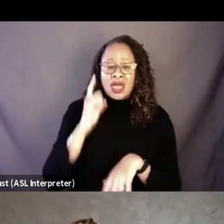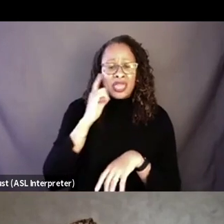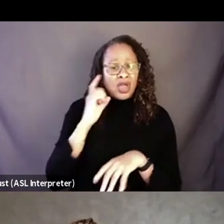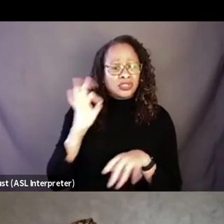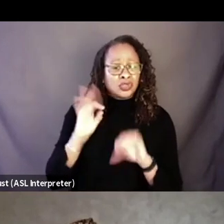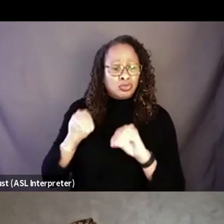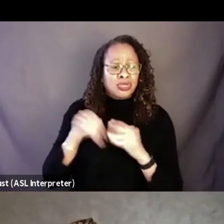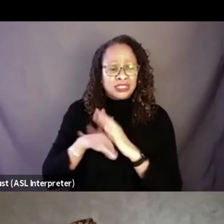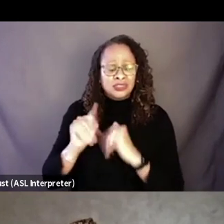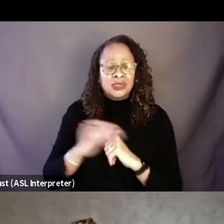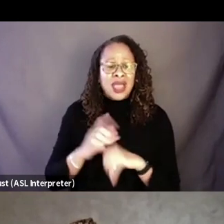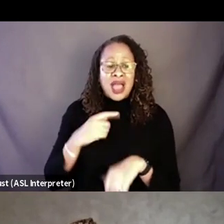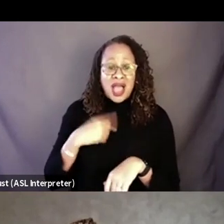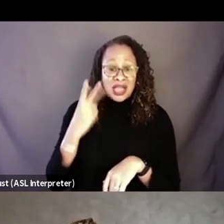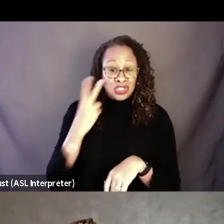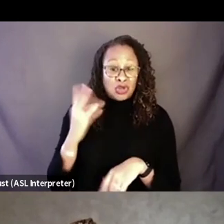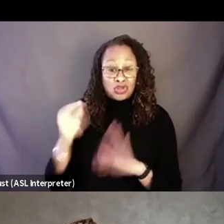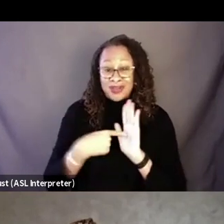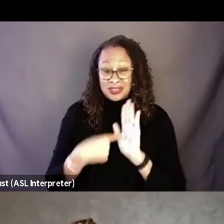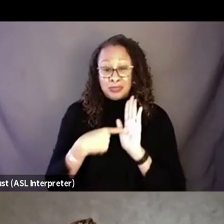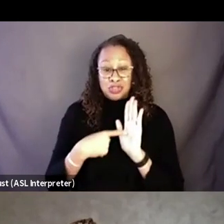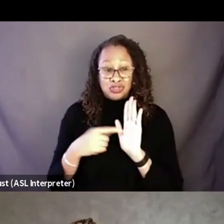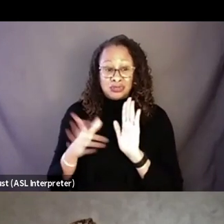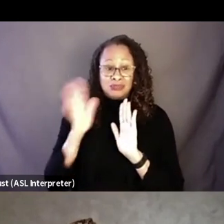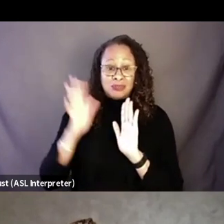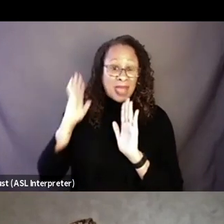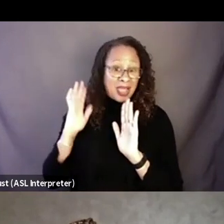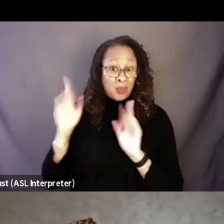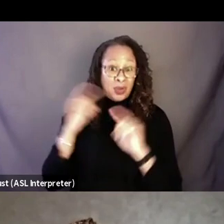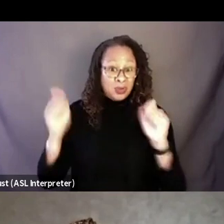I too saw your exhibition back when it was up.